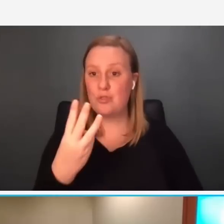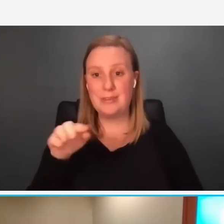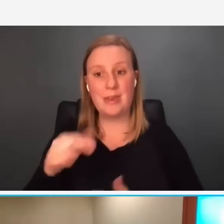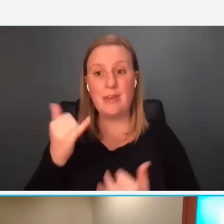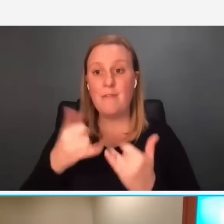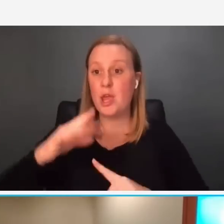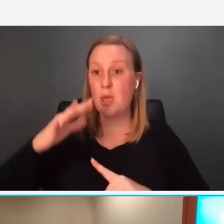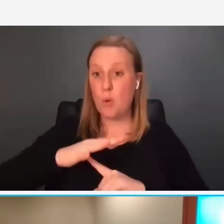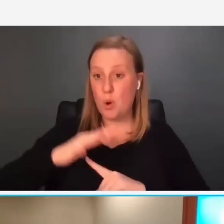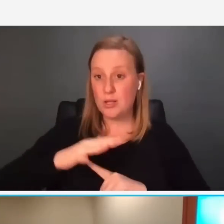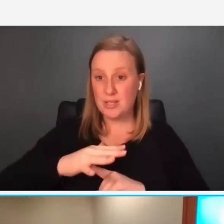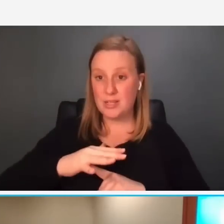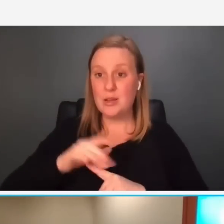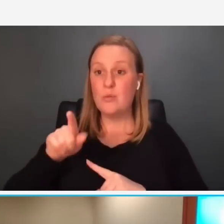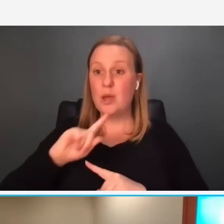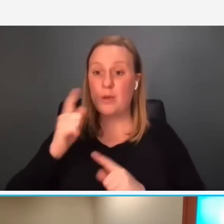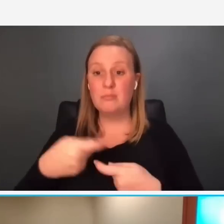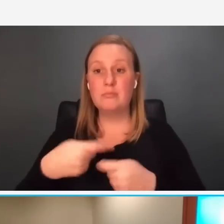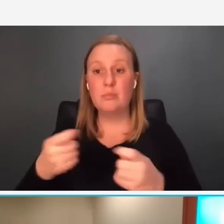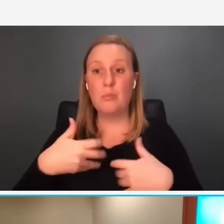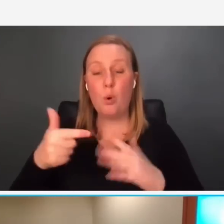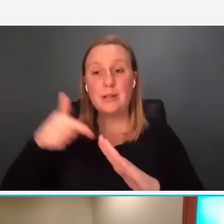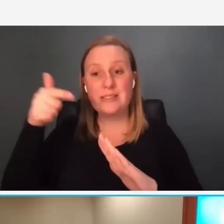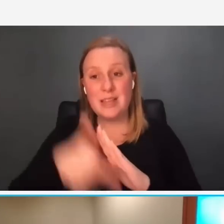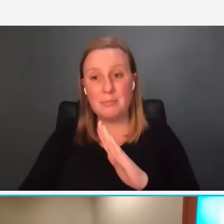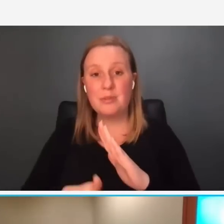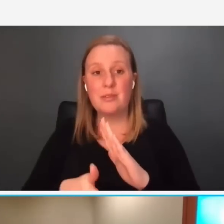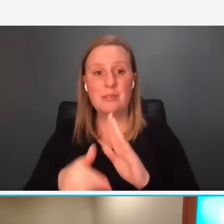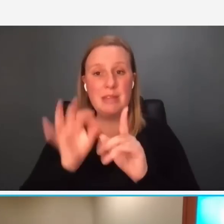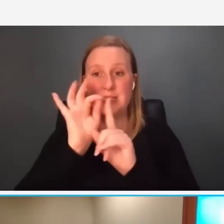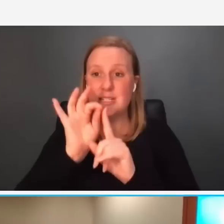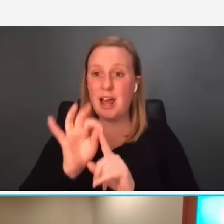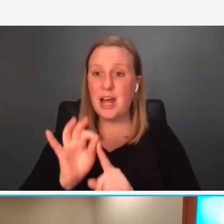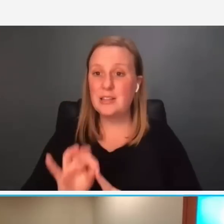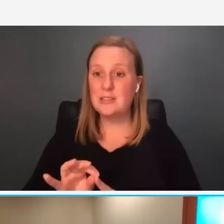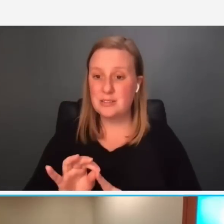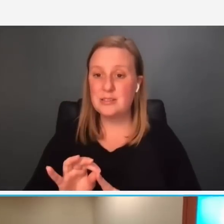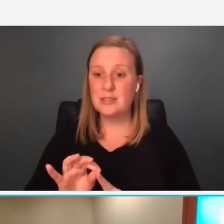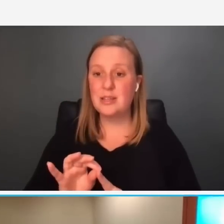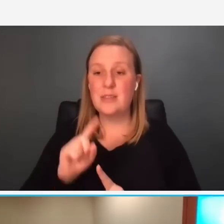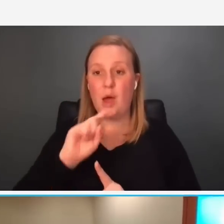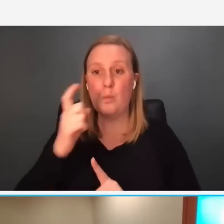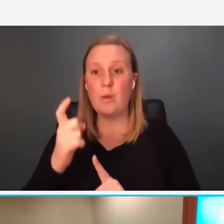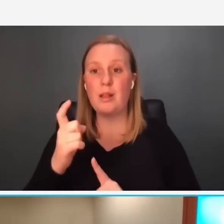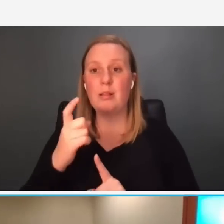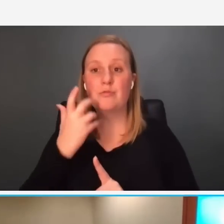where we'll release what we call more in-depth elements that will form part of the new regulatory framework.